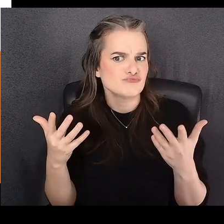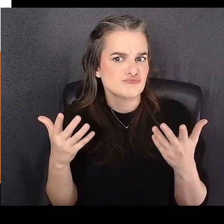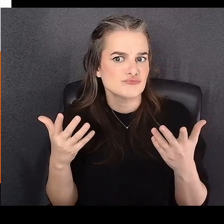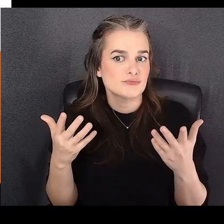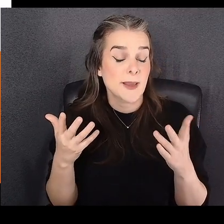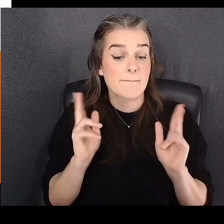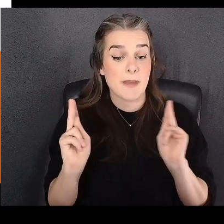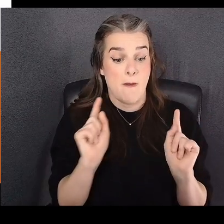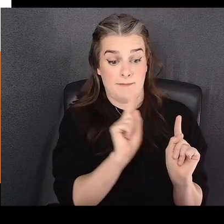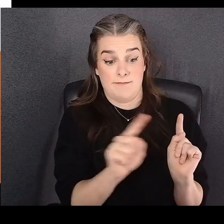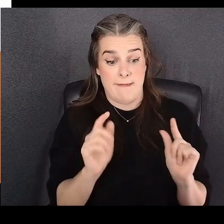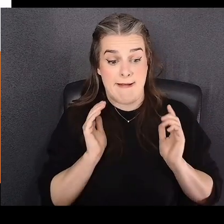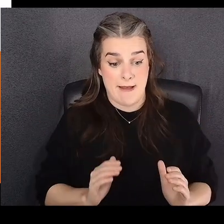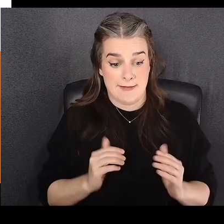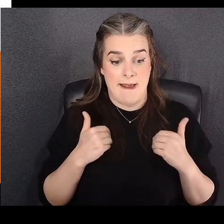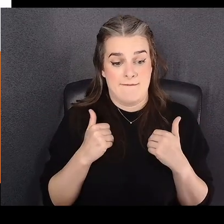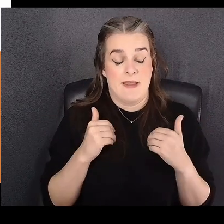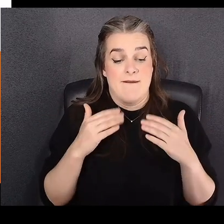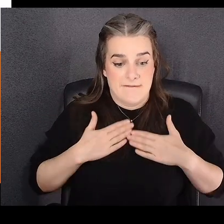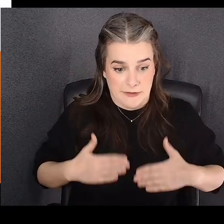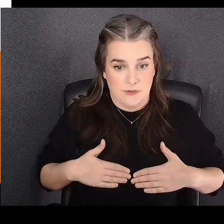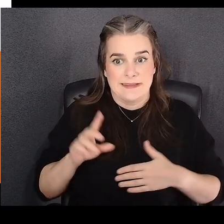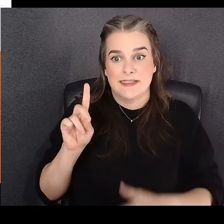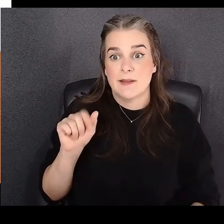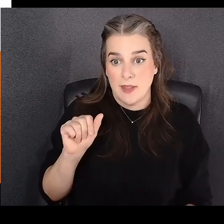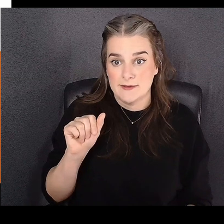for over 100 years.